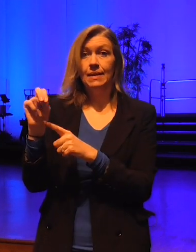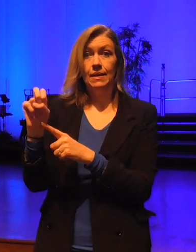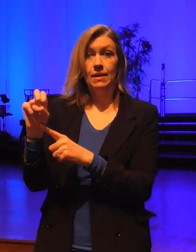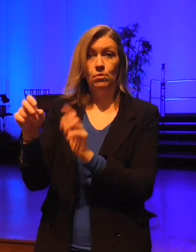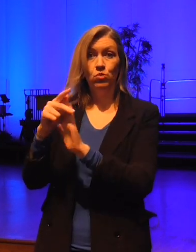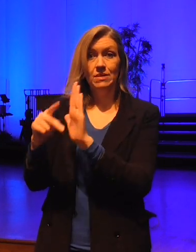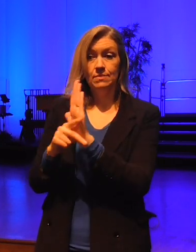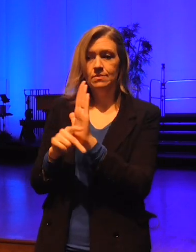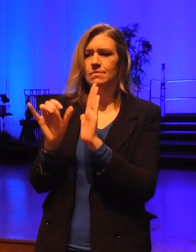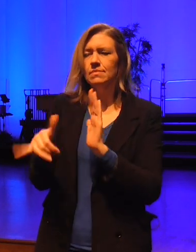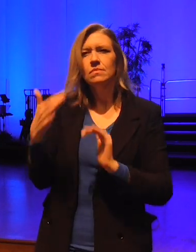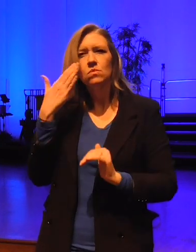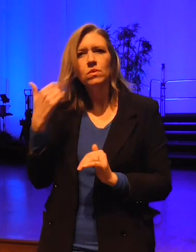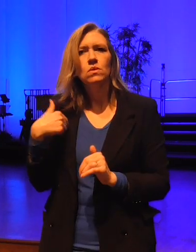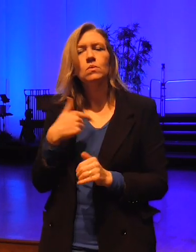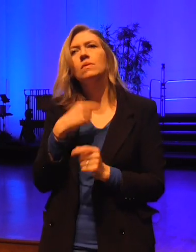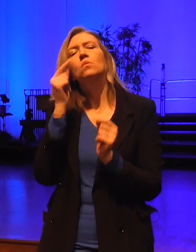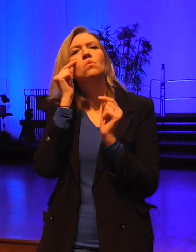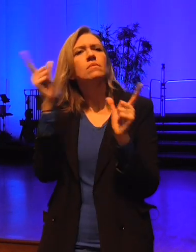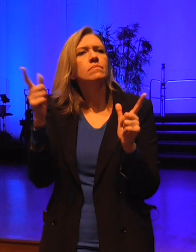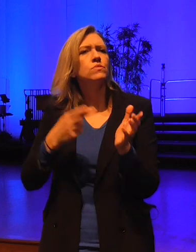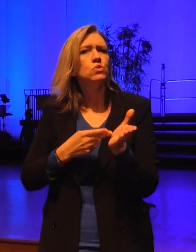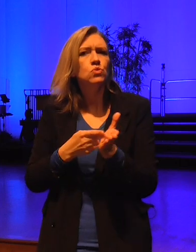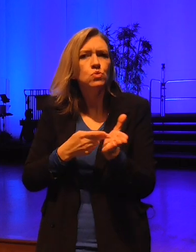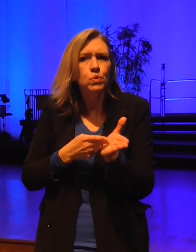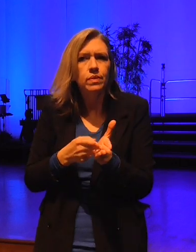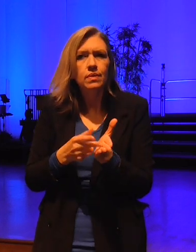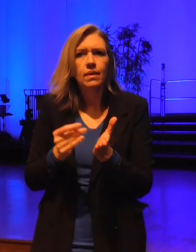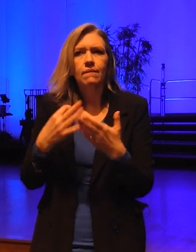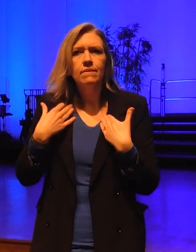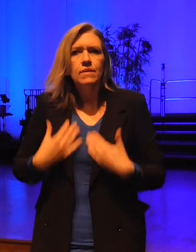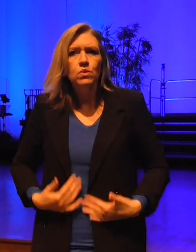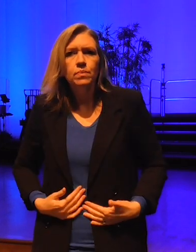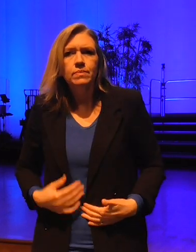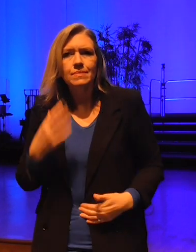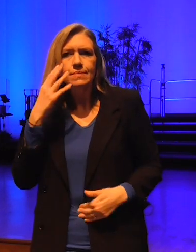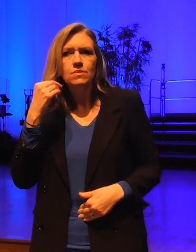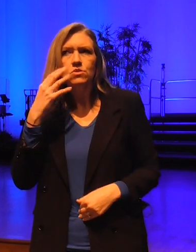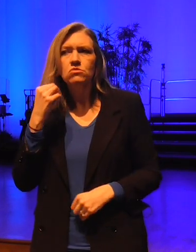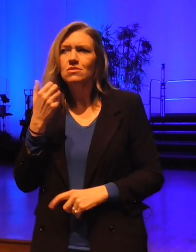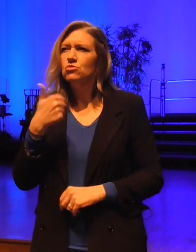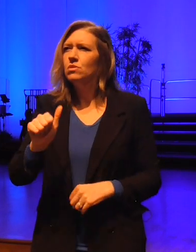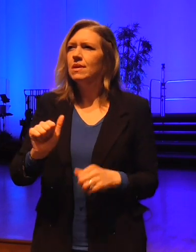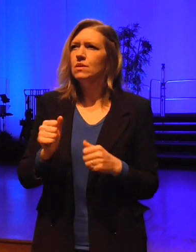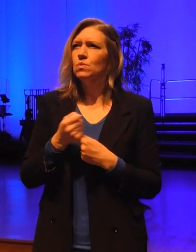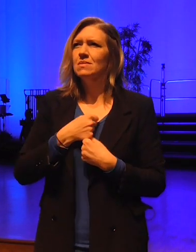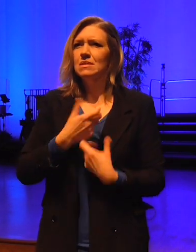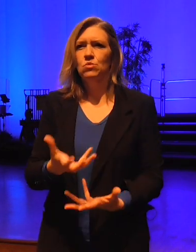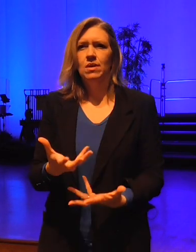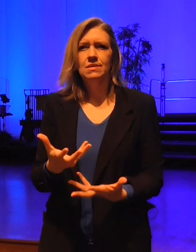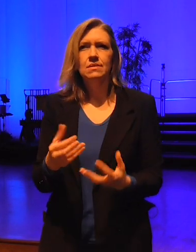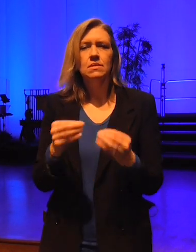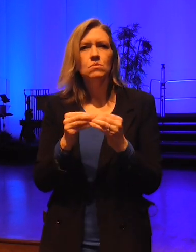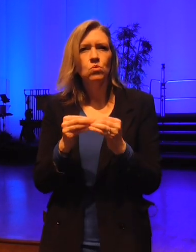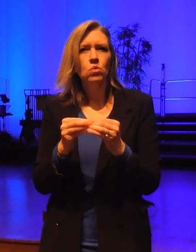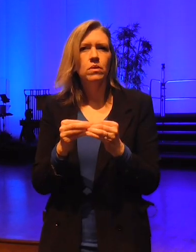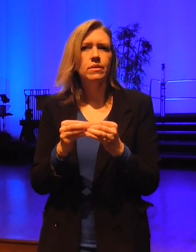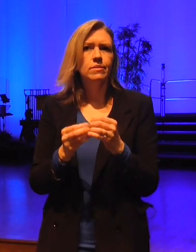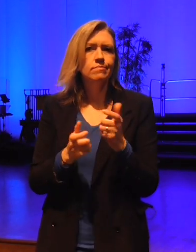truth of our humanity and seek to express in Greater Ander greater things I'm so grateful